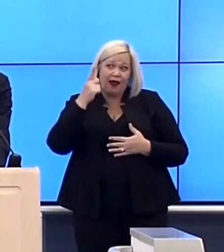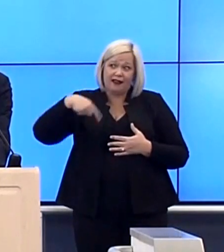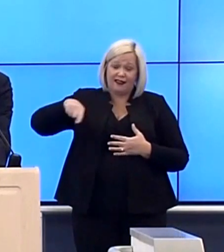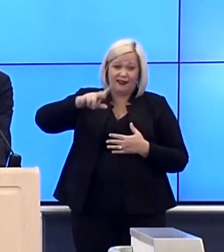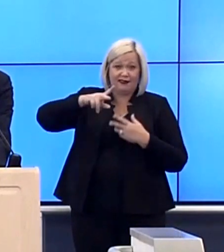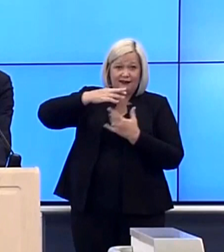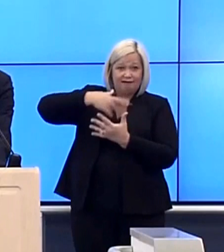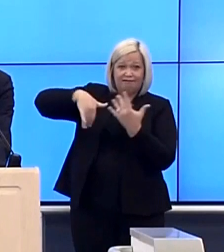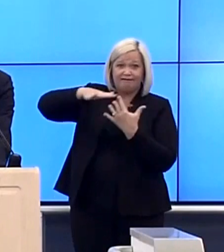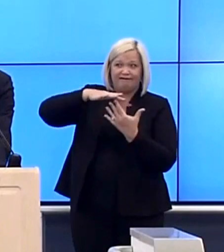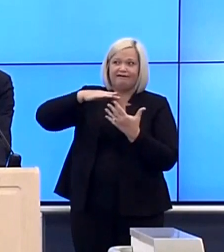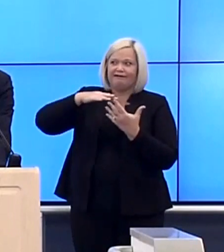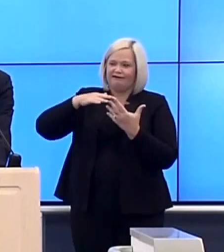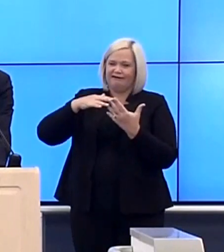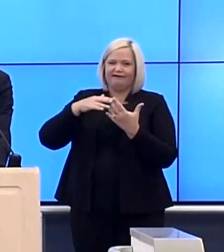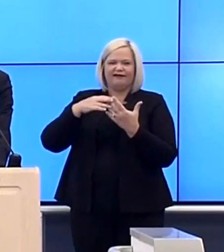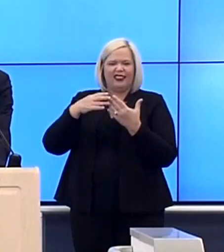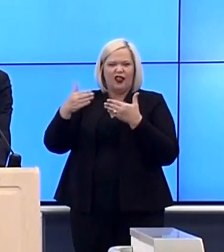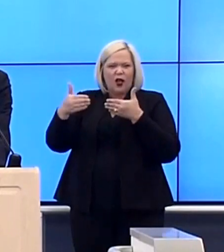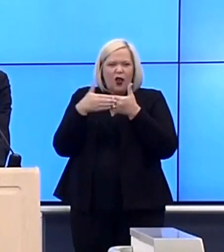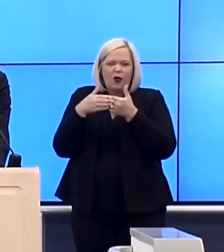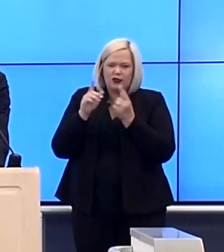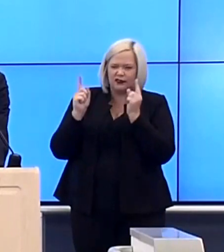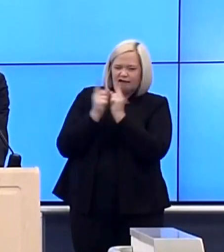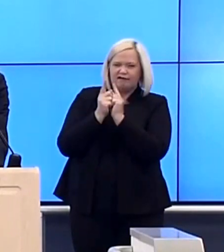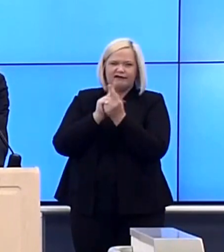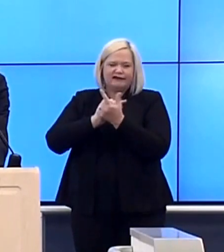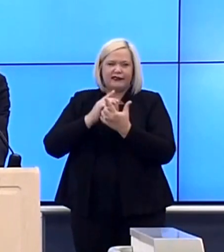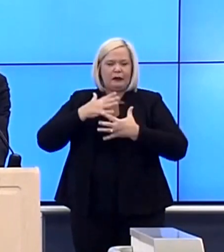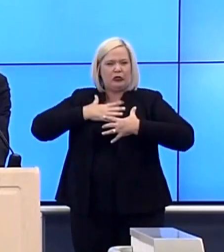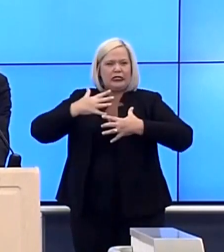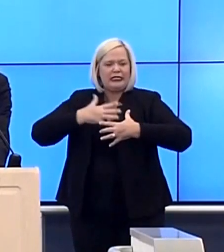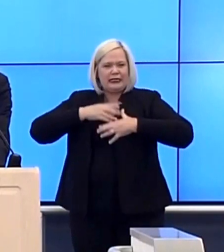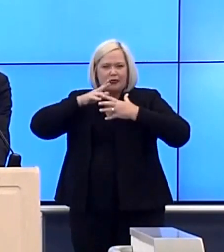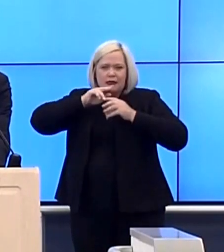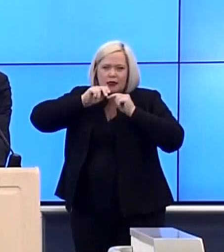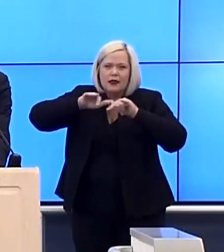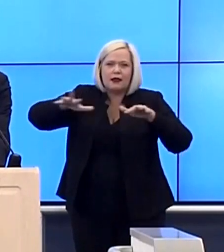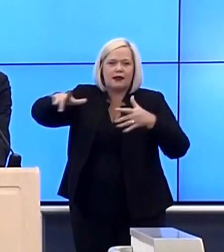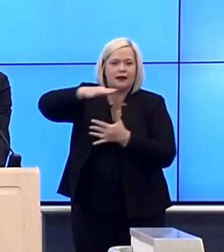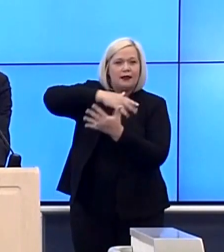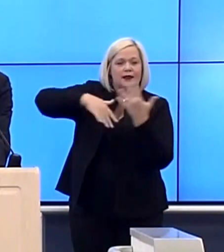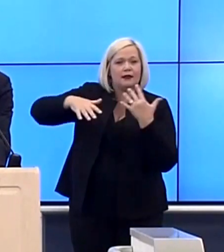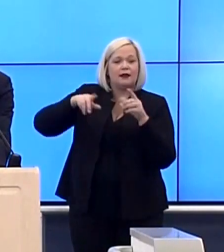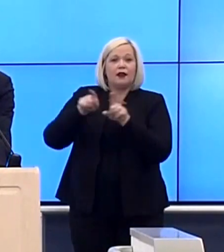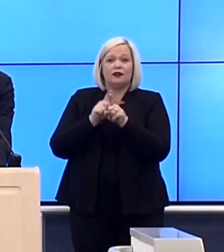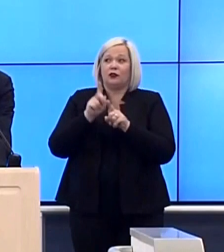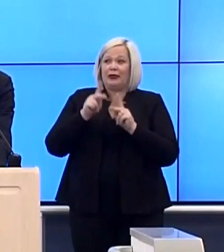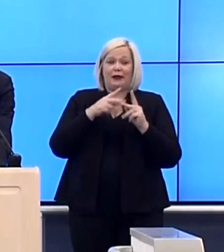ORGANIZED SPORTS FOR THREE WEEKS BECAUSE THEY BRING TOGETHER BECAUSE THEY BRING TOGETHER PEOPLE IN SETTINGS THAT OFTEN PEOPLE IN SETTINGS THAT OFTEN INVOLVE HIGH LEVELS OF CONTACT